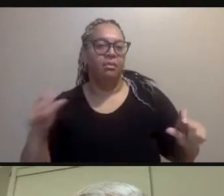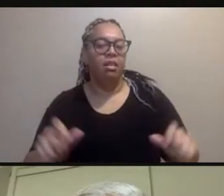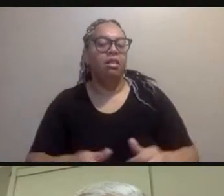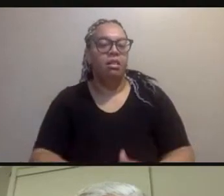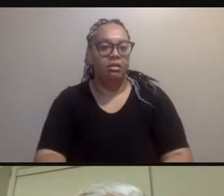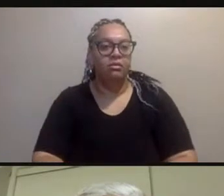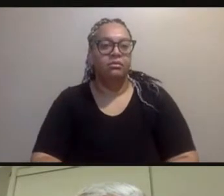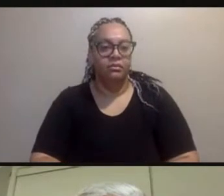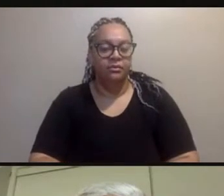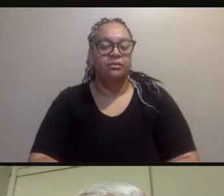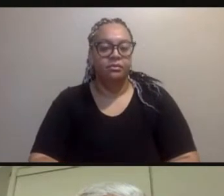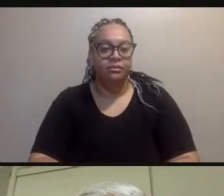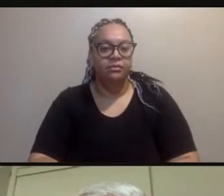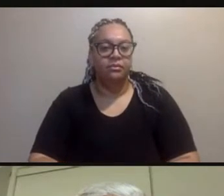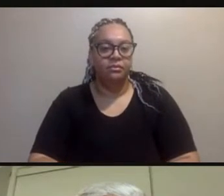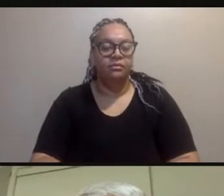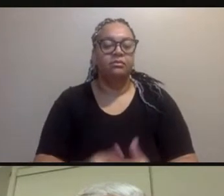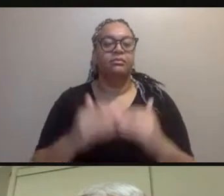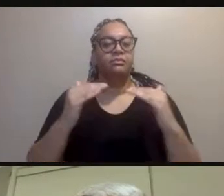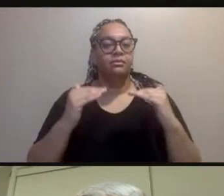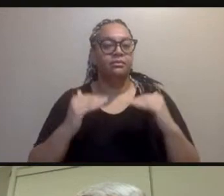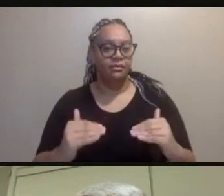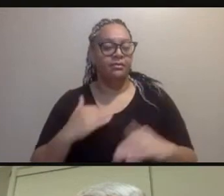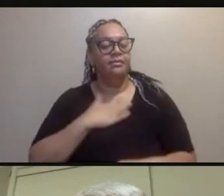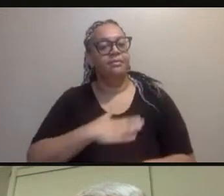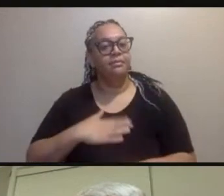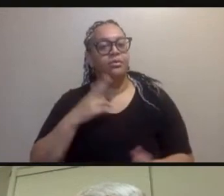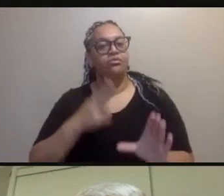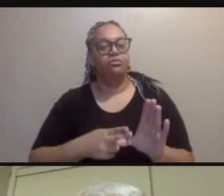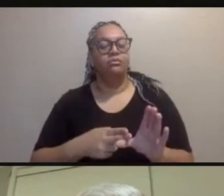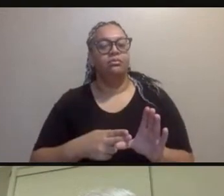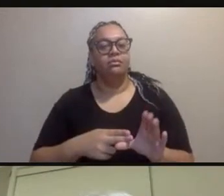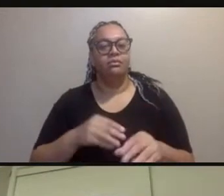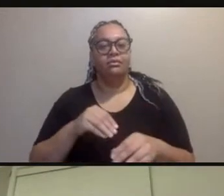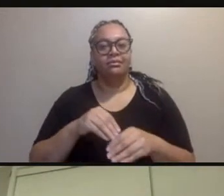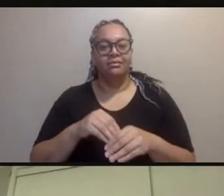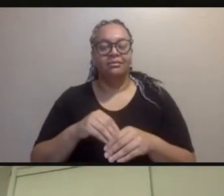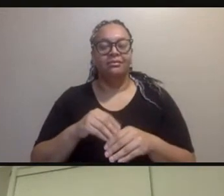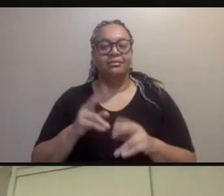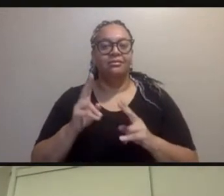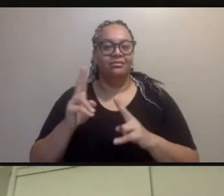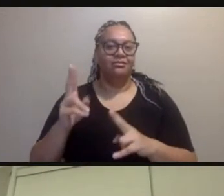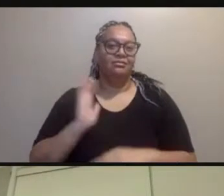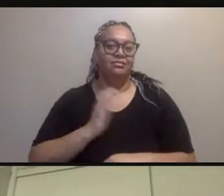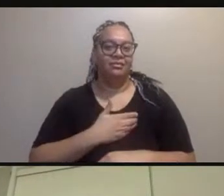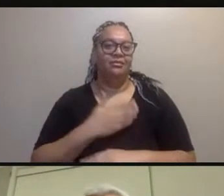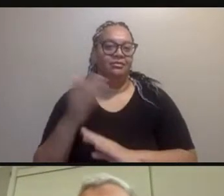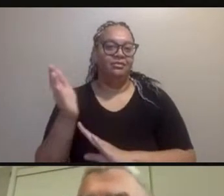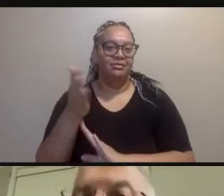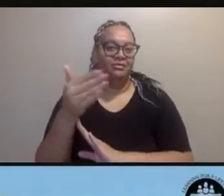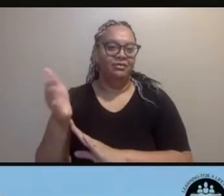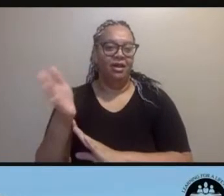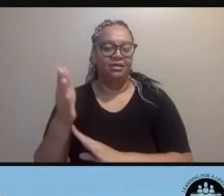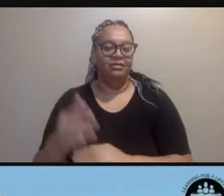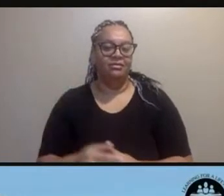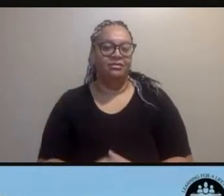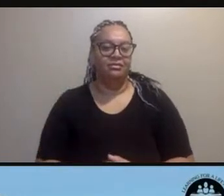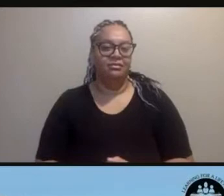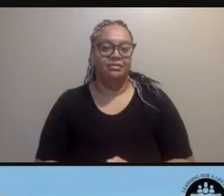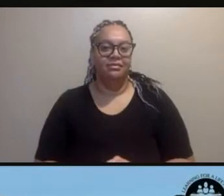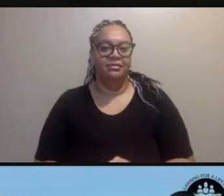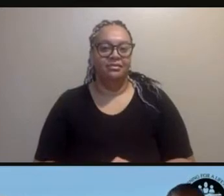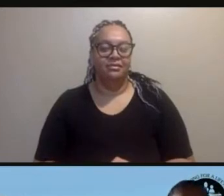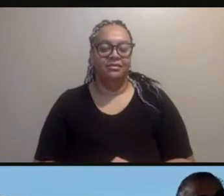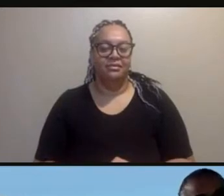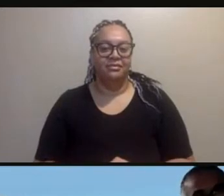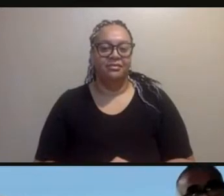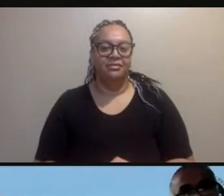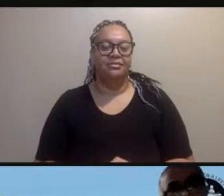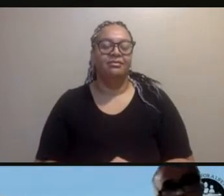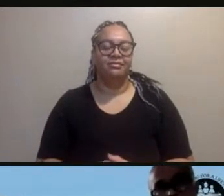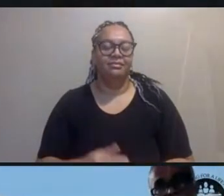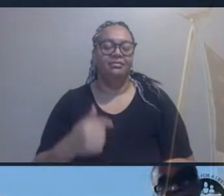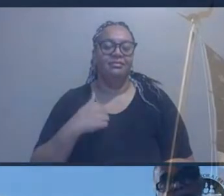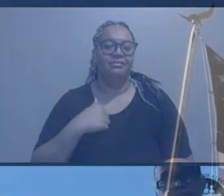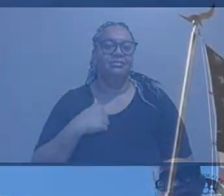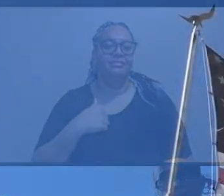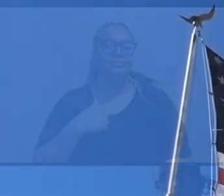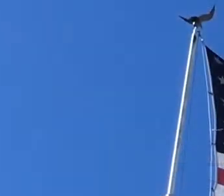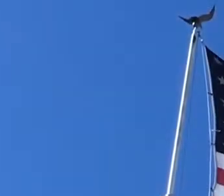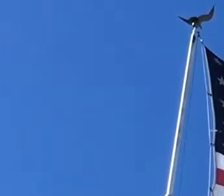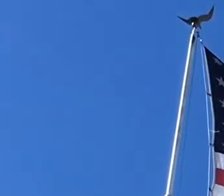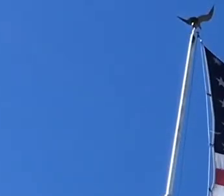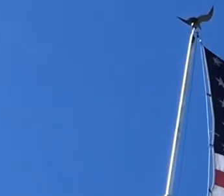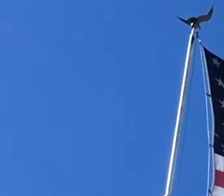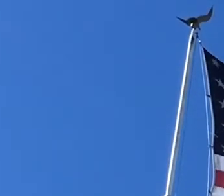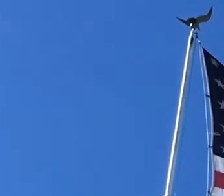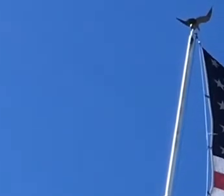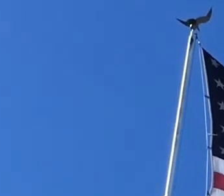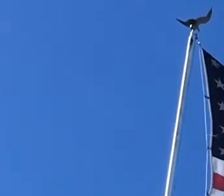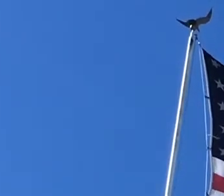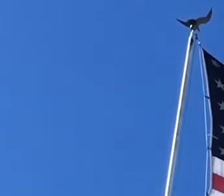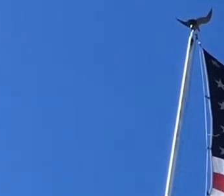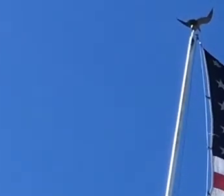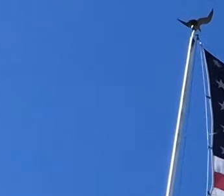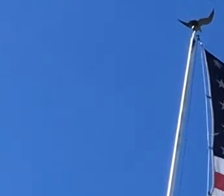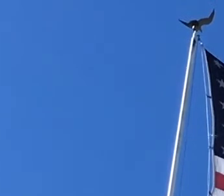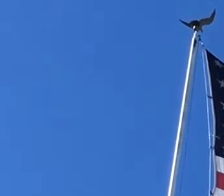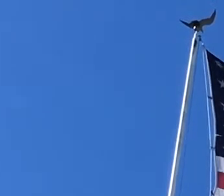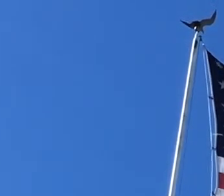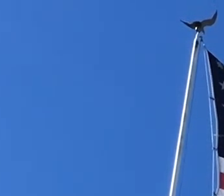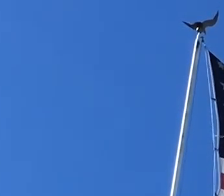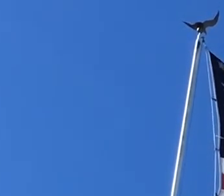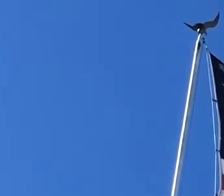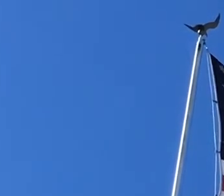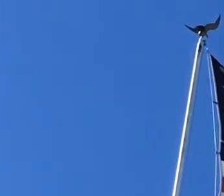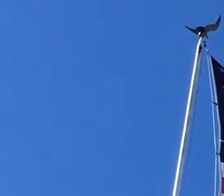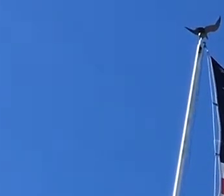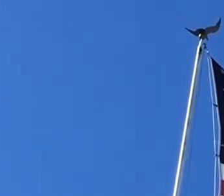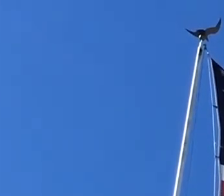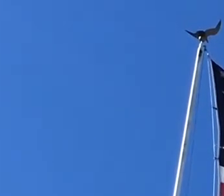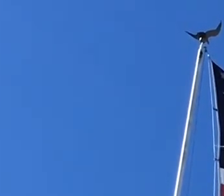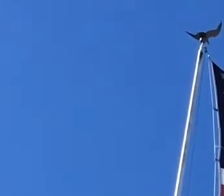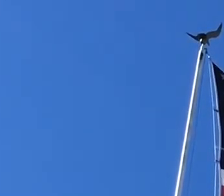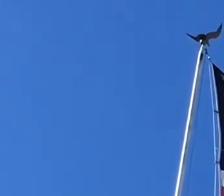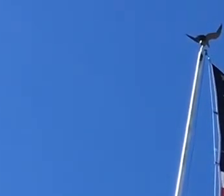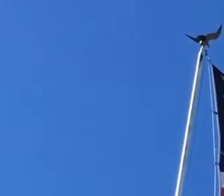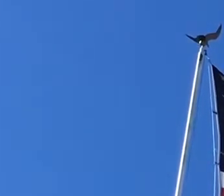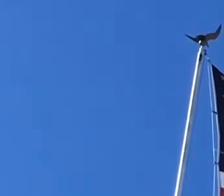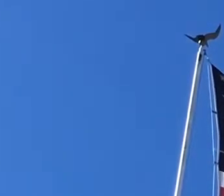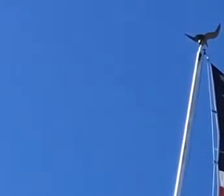ALL NATIVE NEXT.